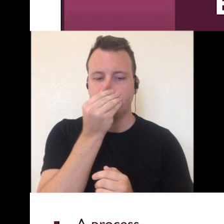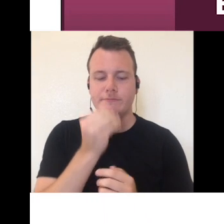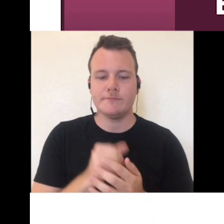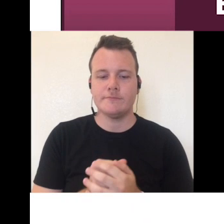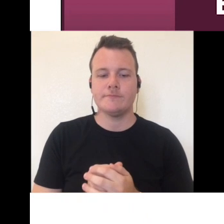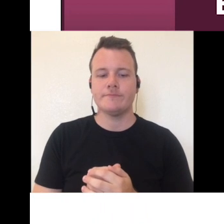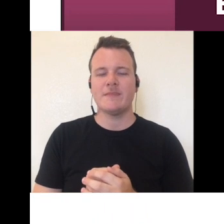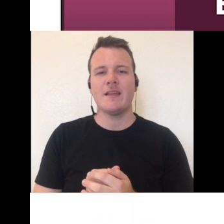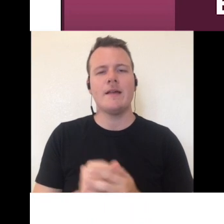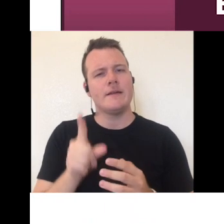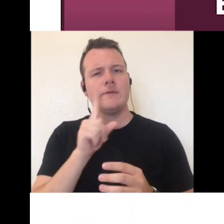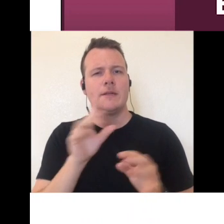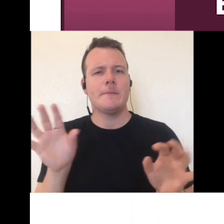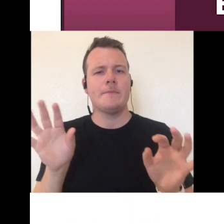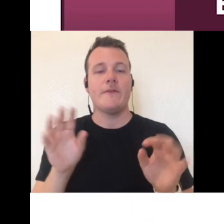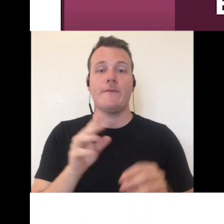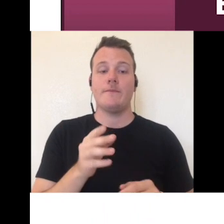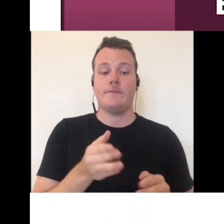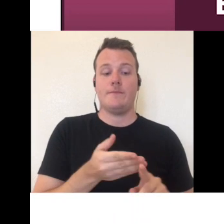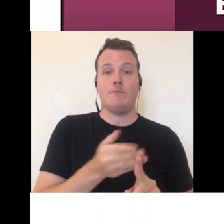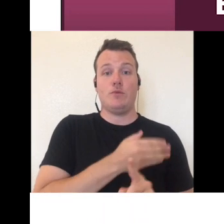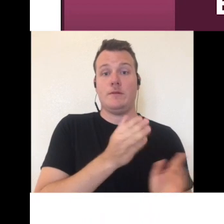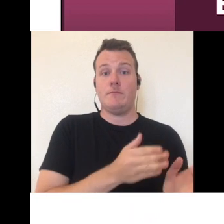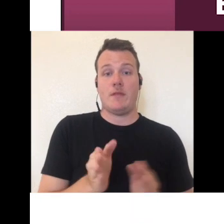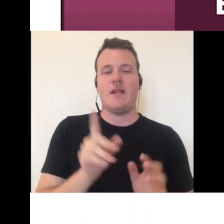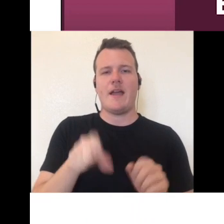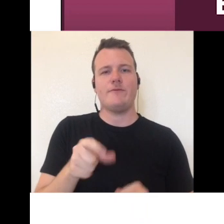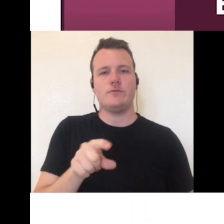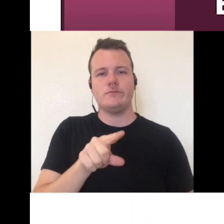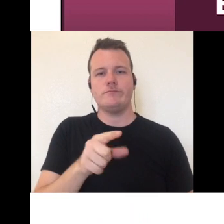you look at this a little bit, you have to ask yourself four questions before